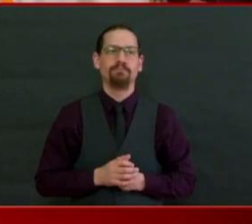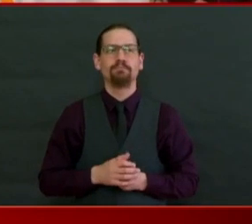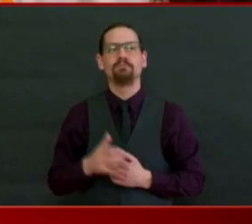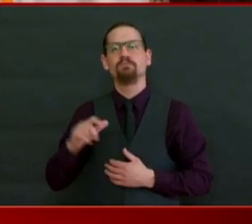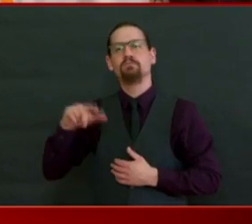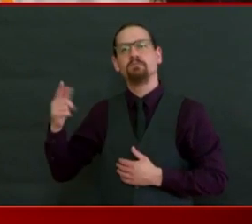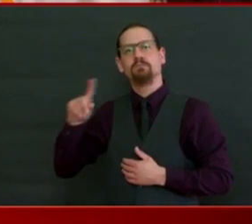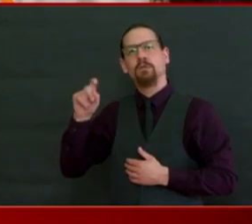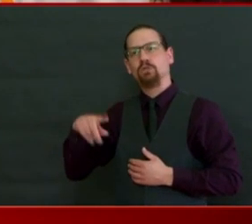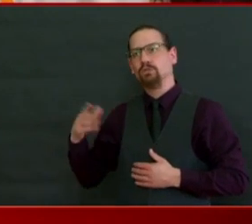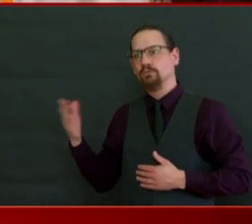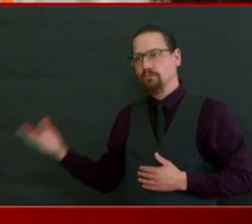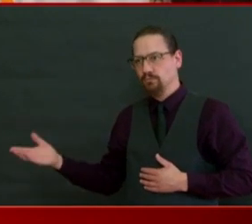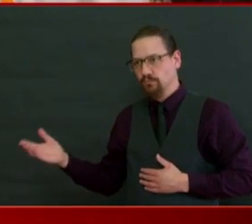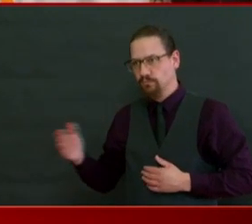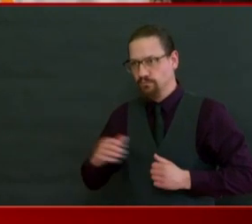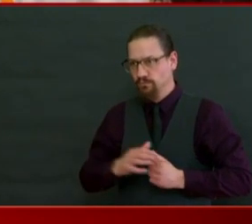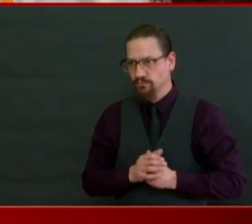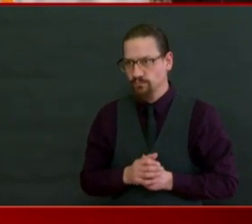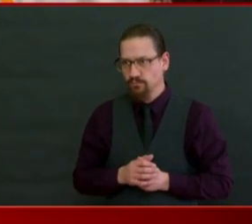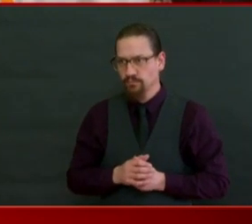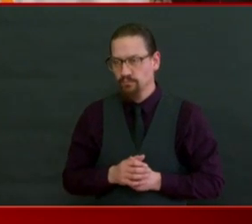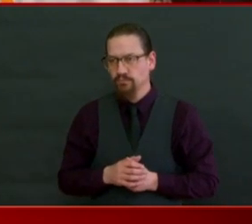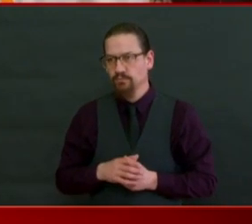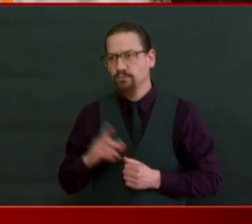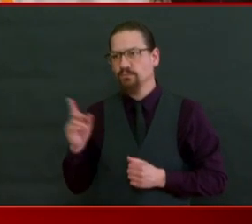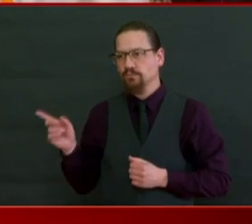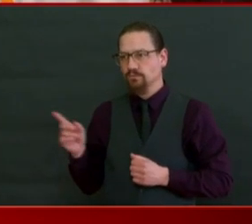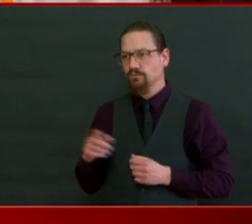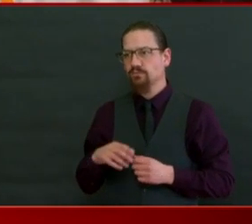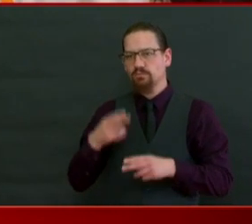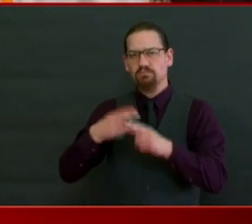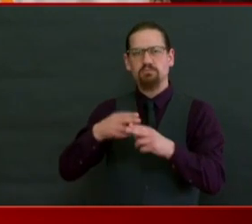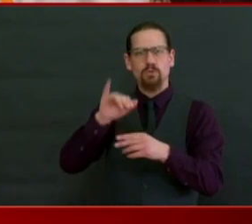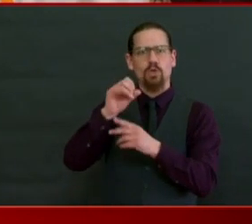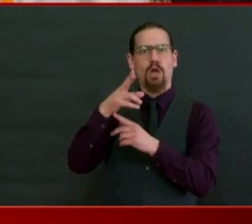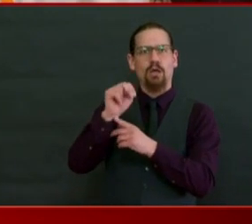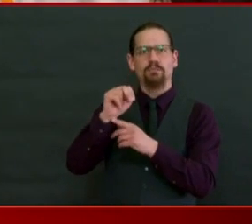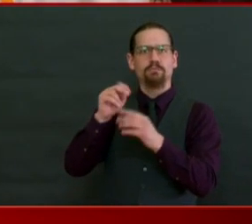CONFIDENCE TO GO THERE. THE NEXT QUESTION IS FROM